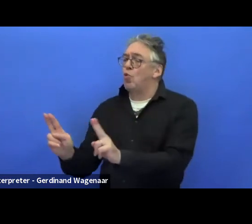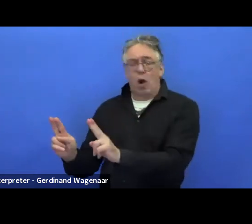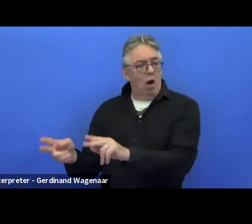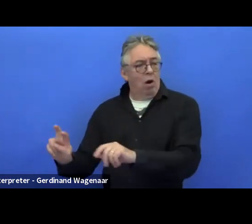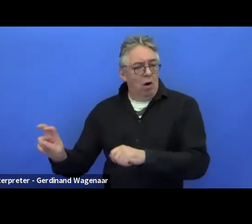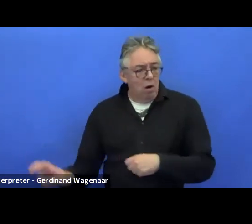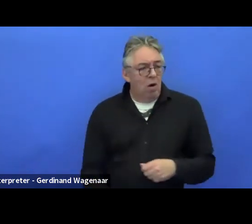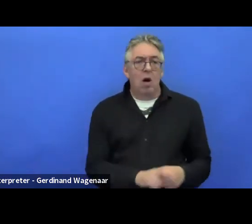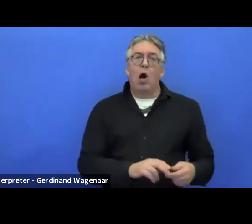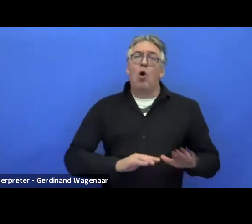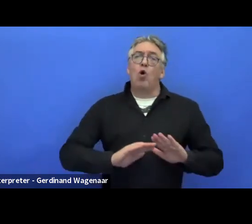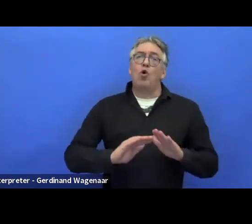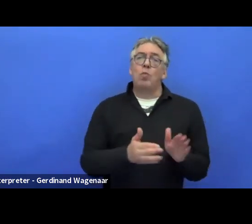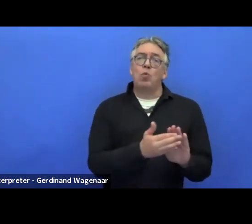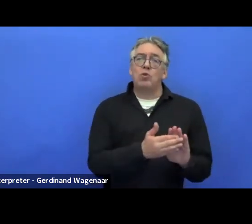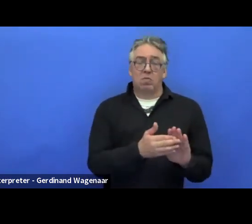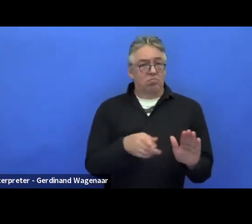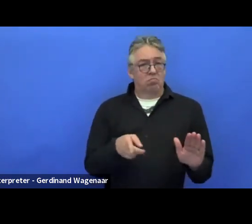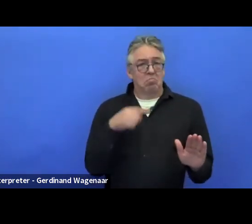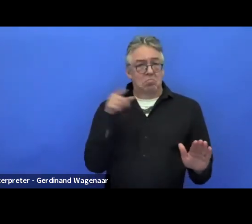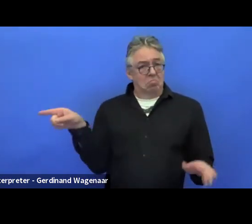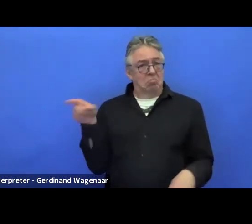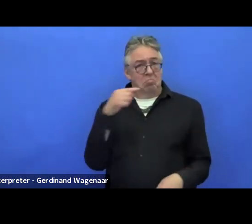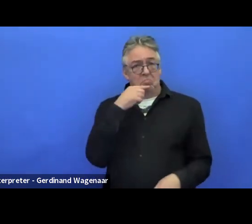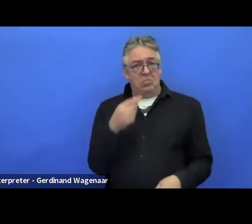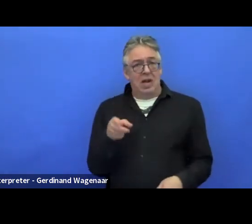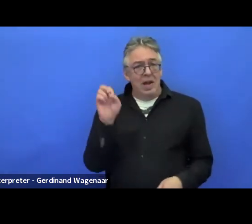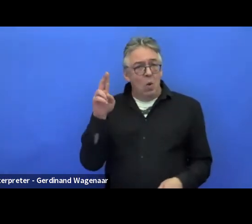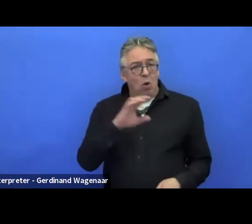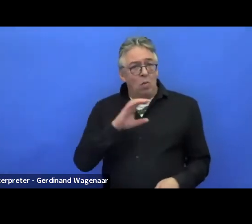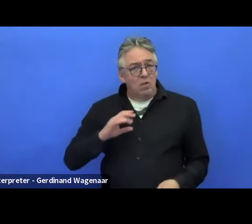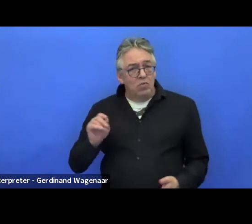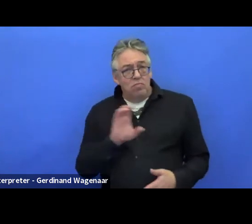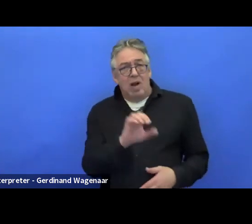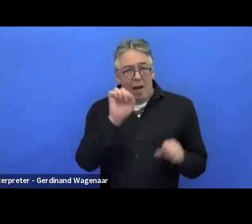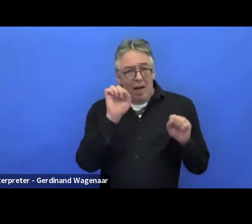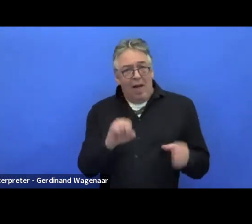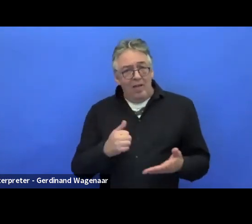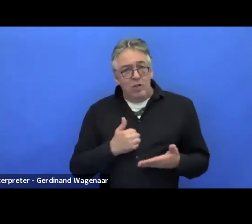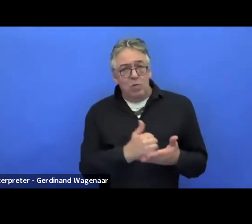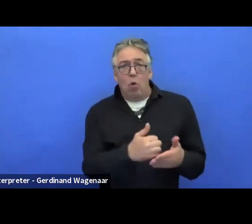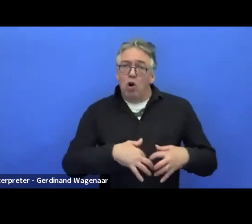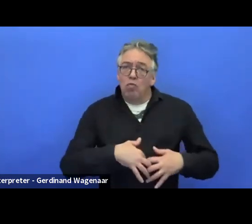it is also allowed. I don't know any institutions ensuring independent living